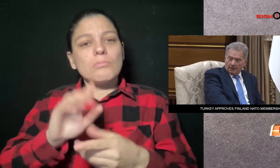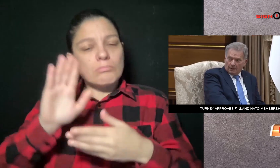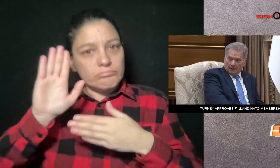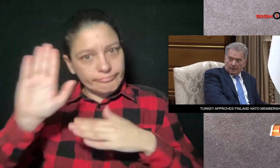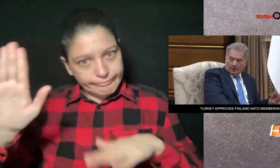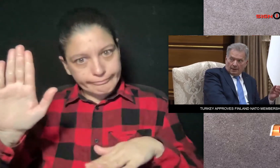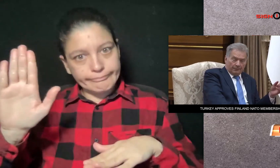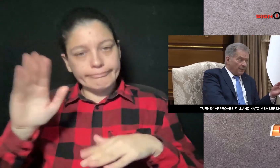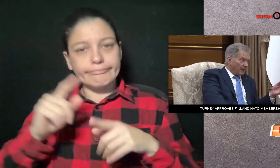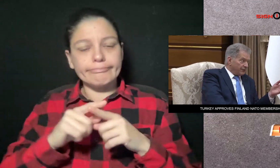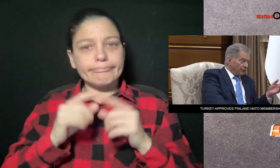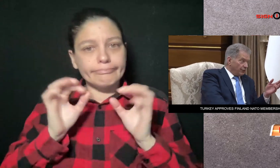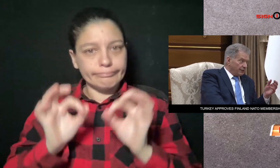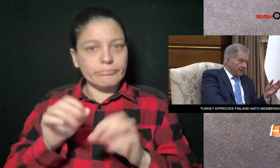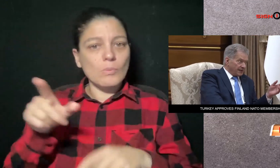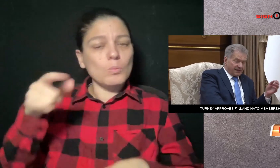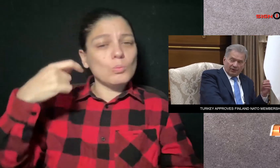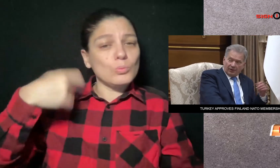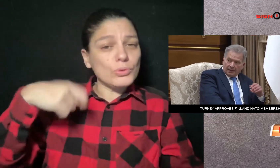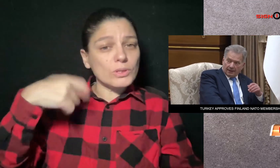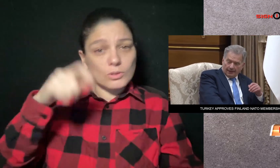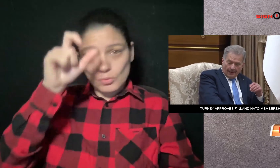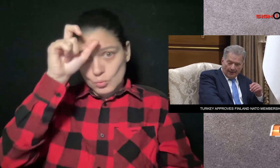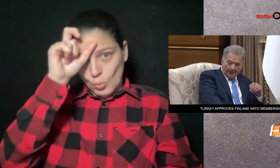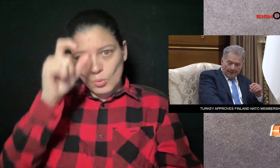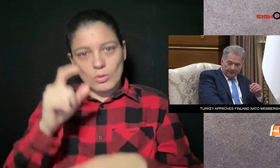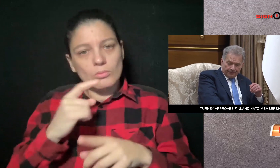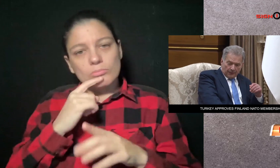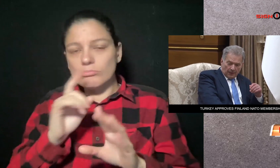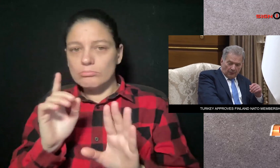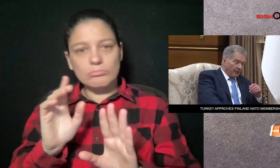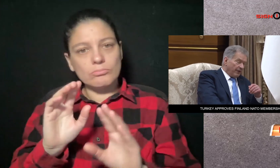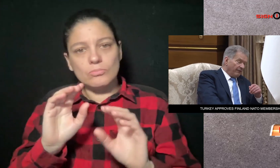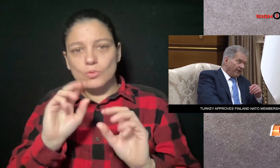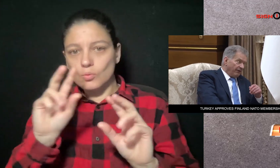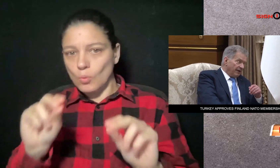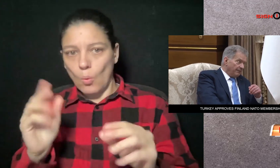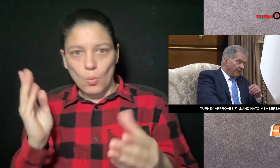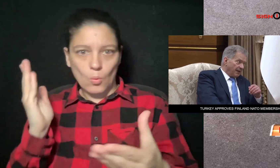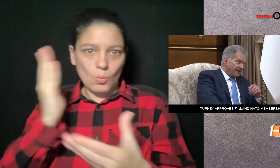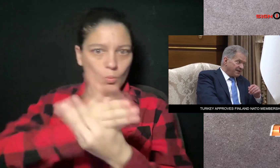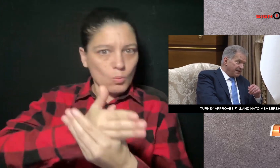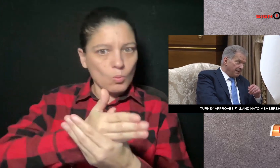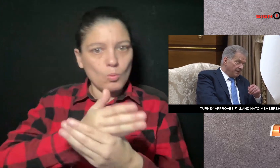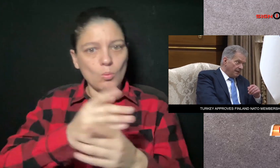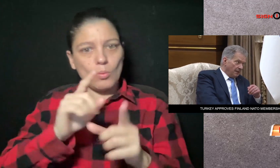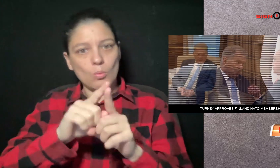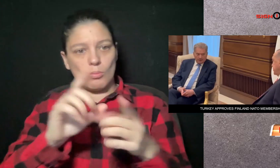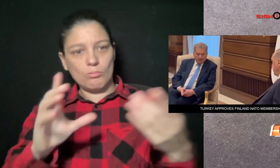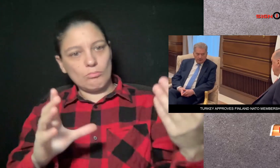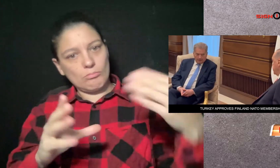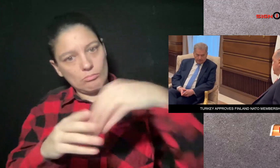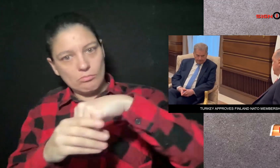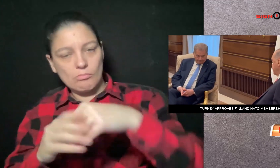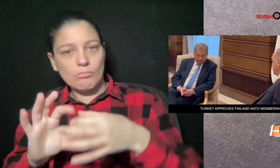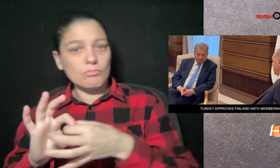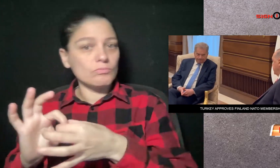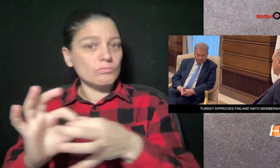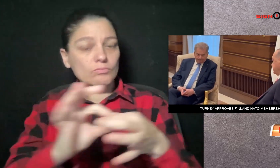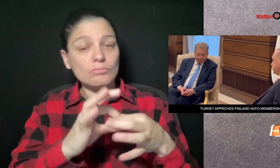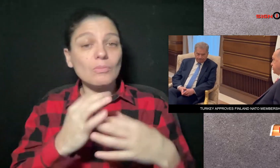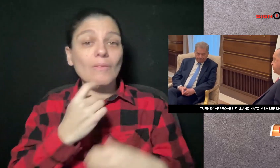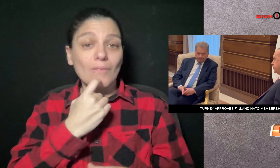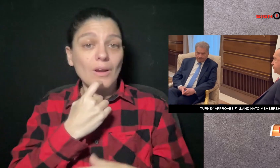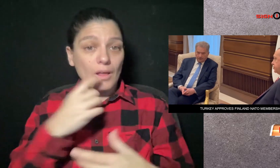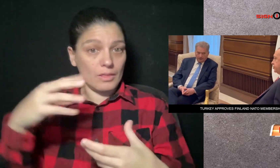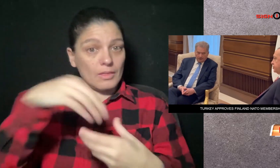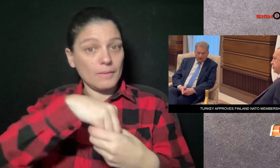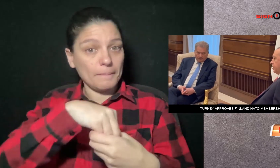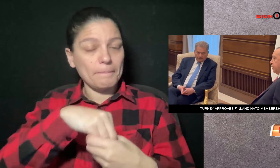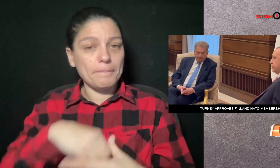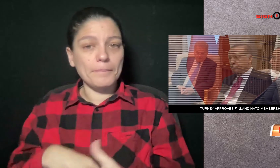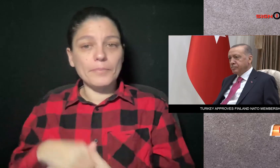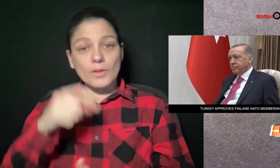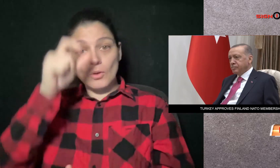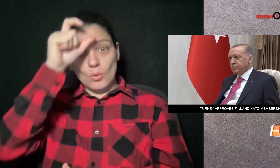vote fulfills the promise from Turkey's president to not oppose Finland's entry into the alliance